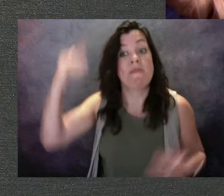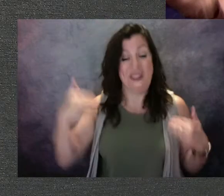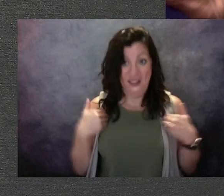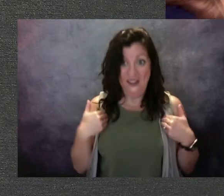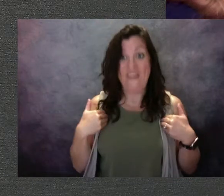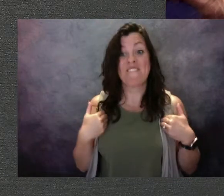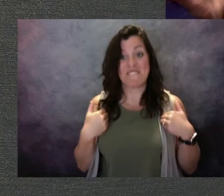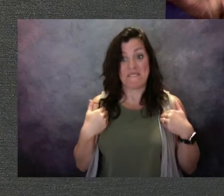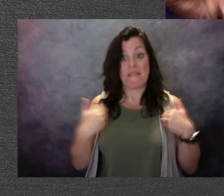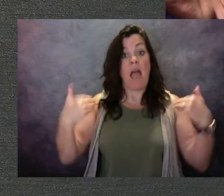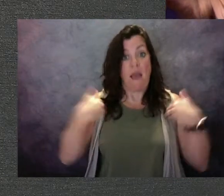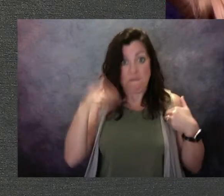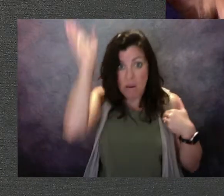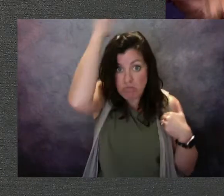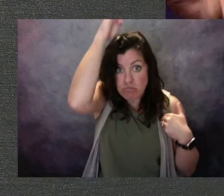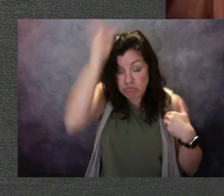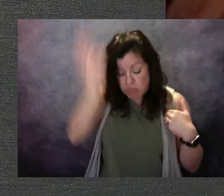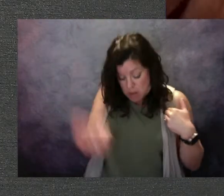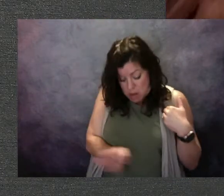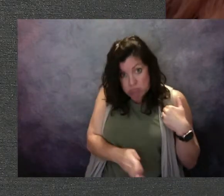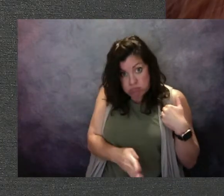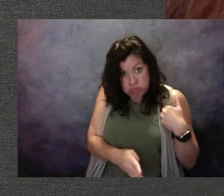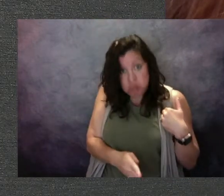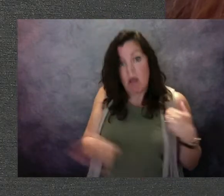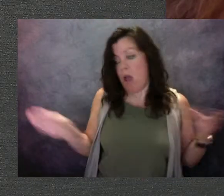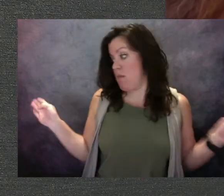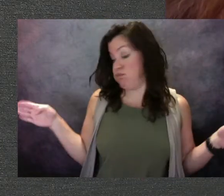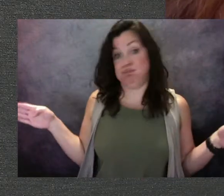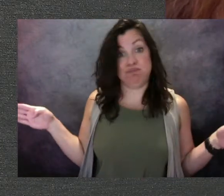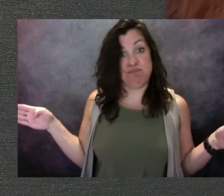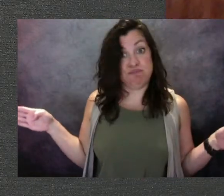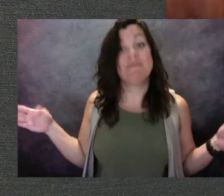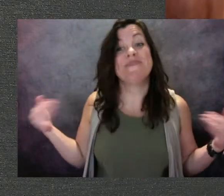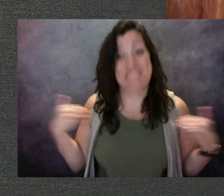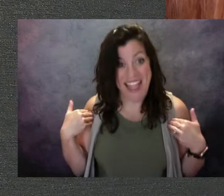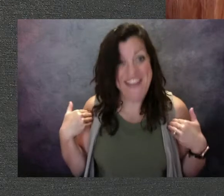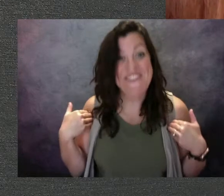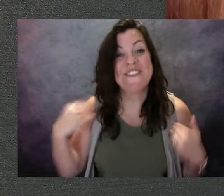Up, down, left, right all around sideways, okay? So these are all the fins.